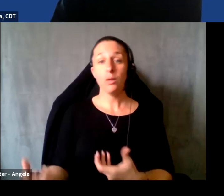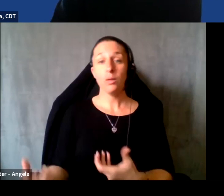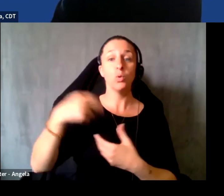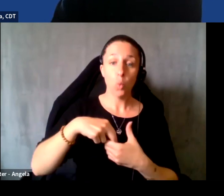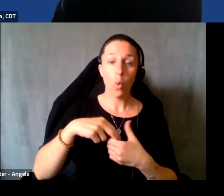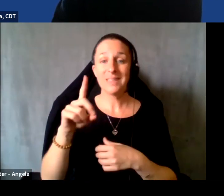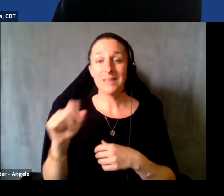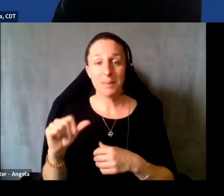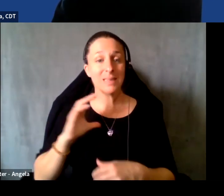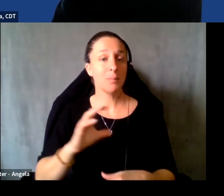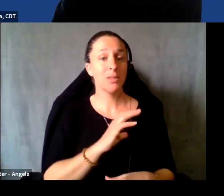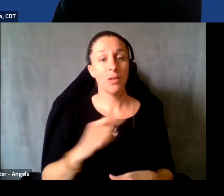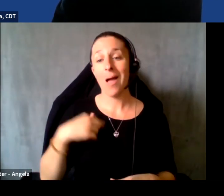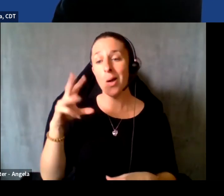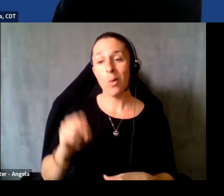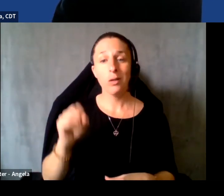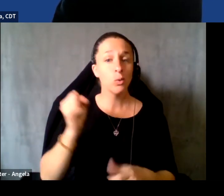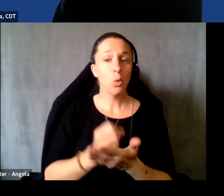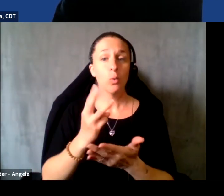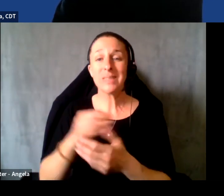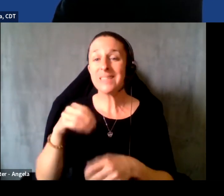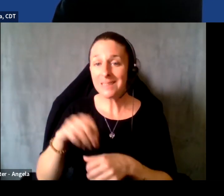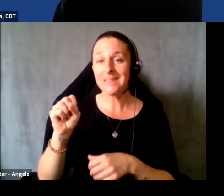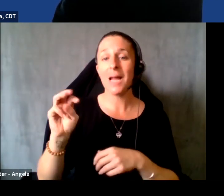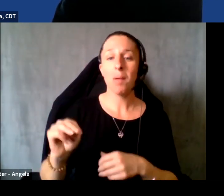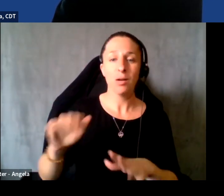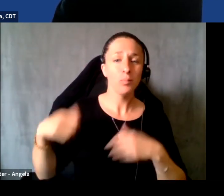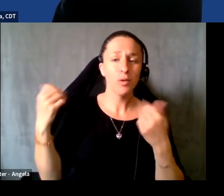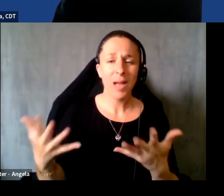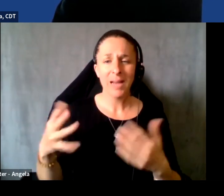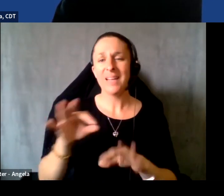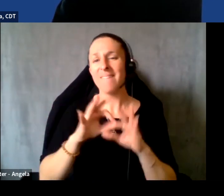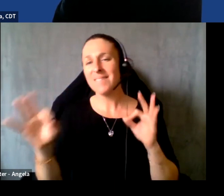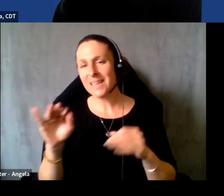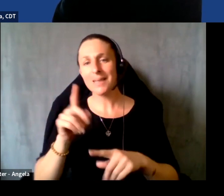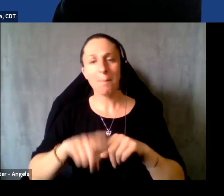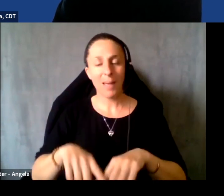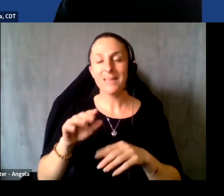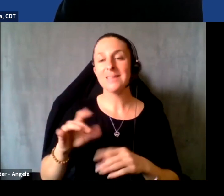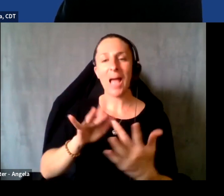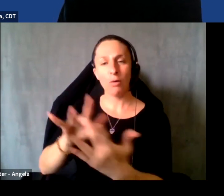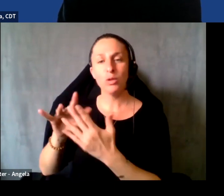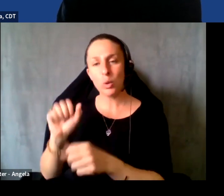is I was a social worker in Santa Monica providing field-based outreach and working in our access